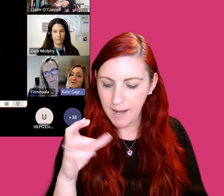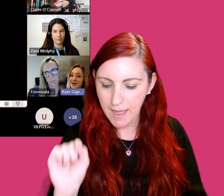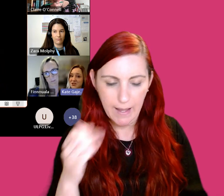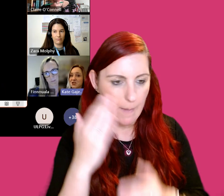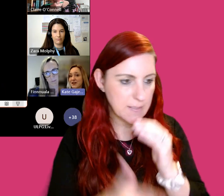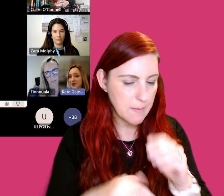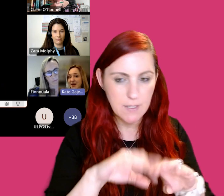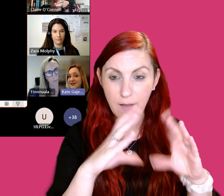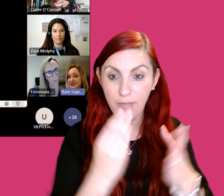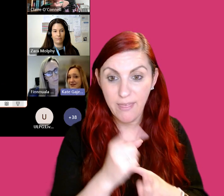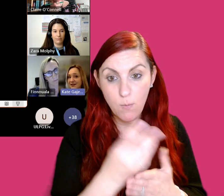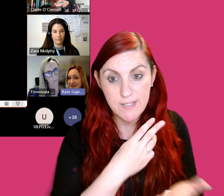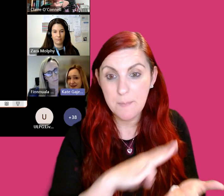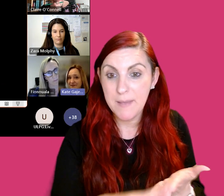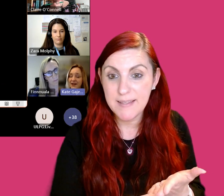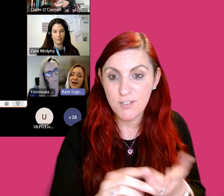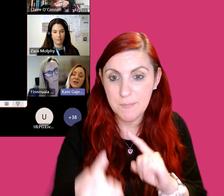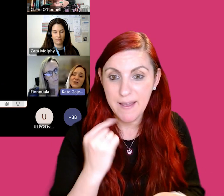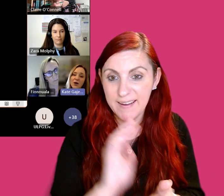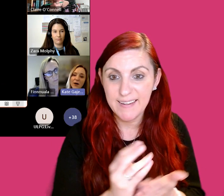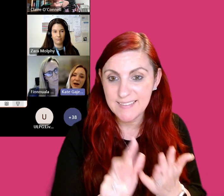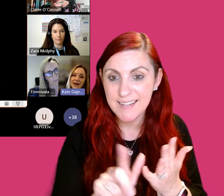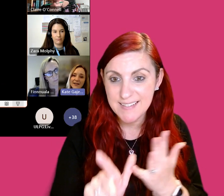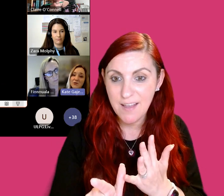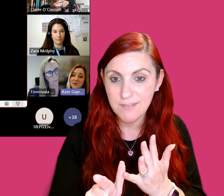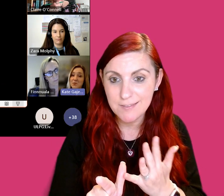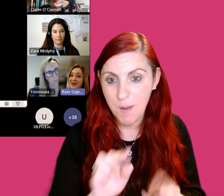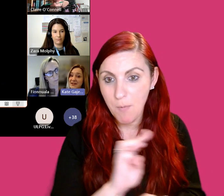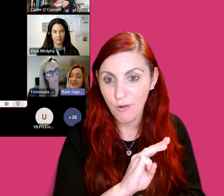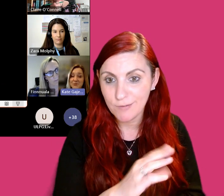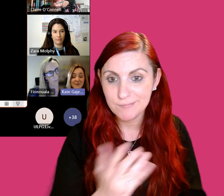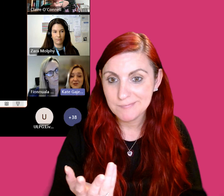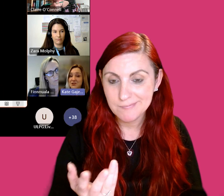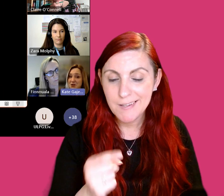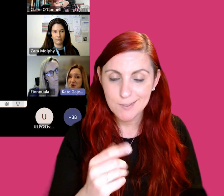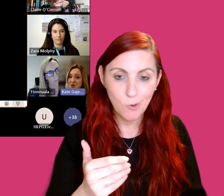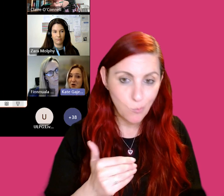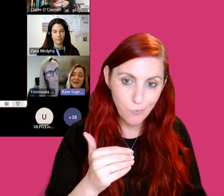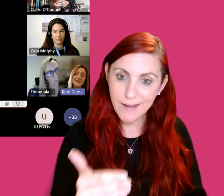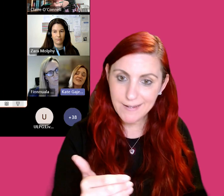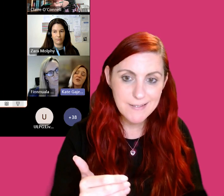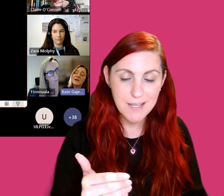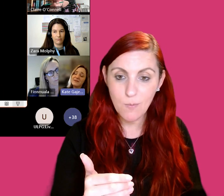was the messaging that we had in 1987 so uh so so pregnancy was absolutely a noo but so many